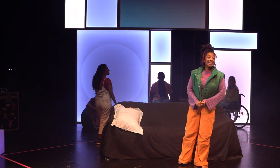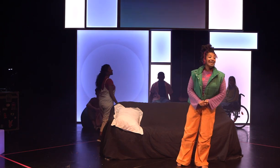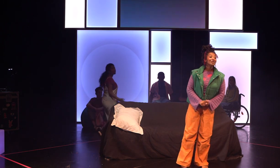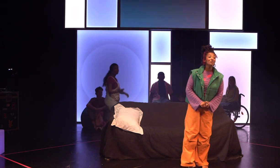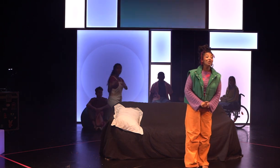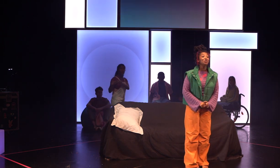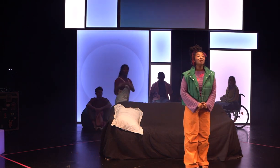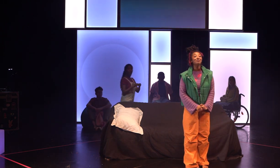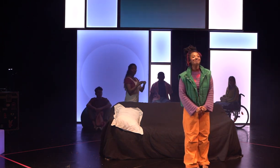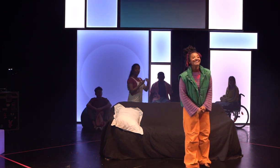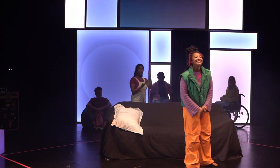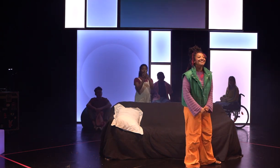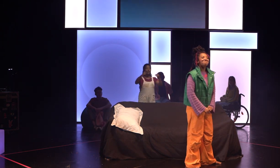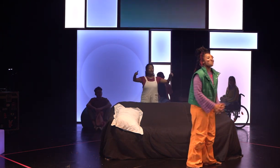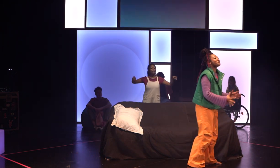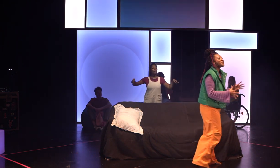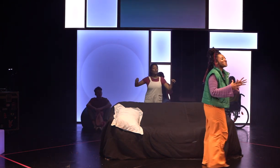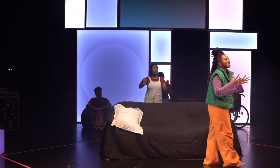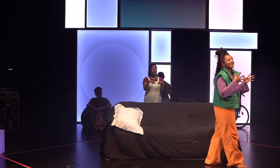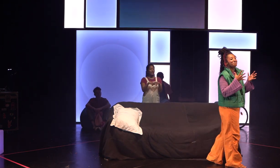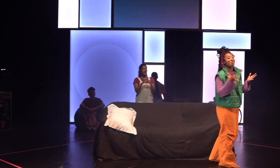I get taken to my new room. My room is